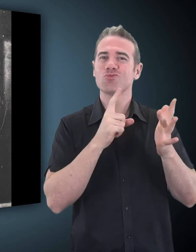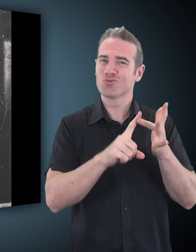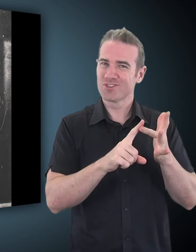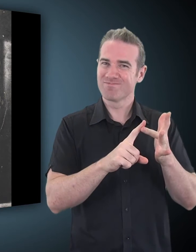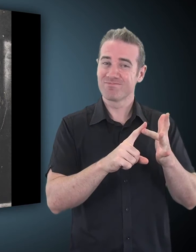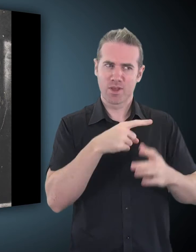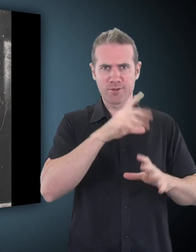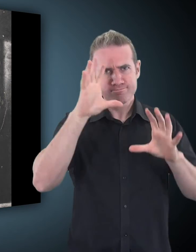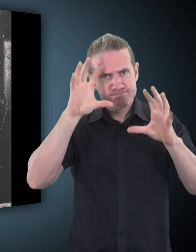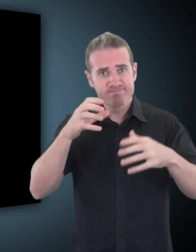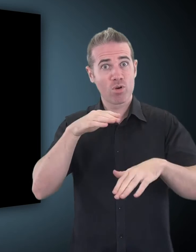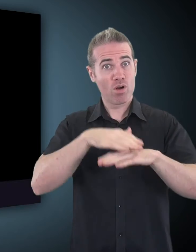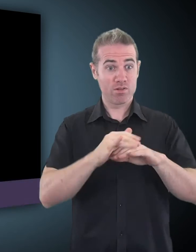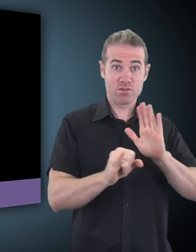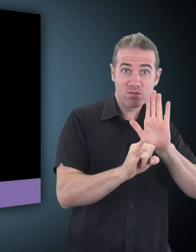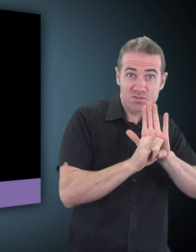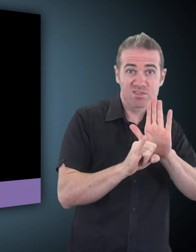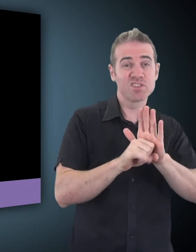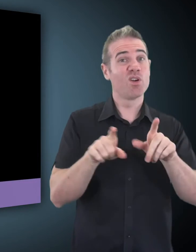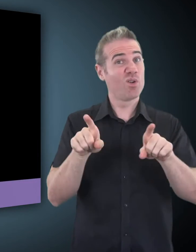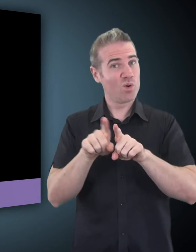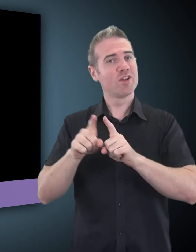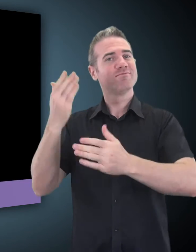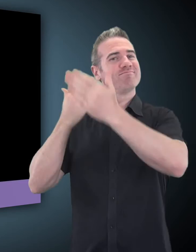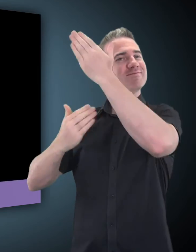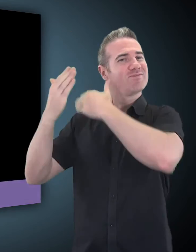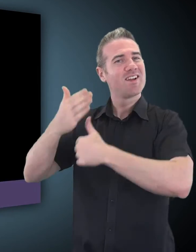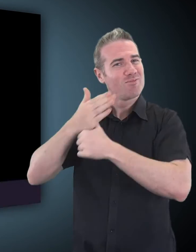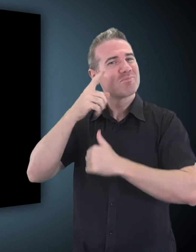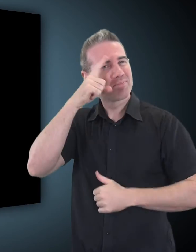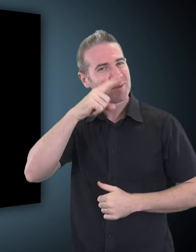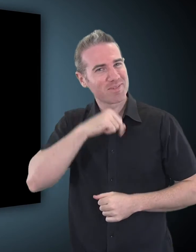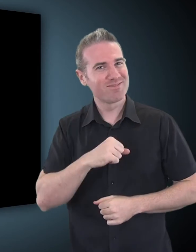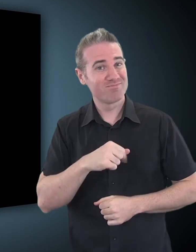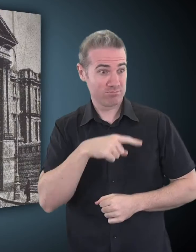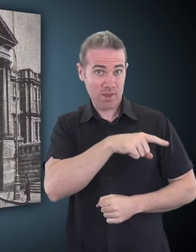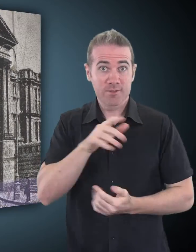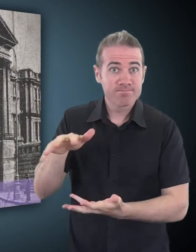media and consumerism, particularly in regards to race and indigenous history.